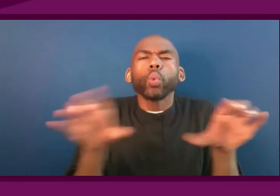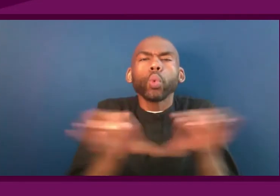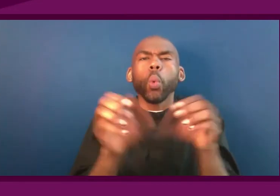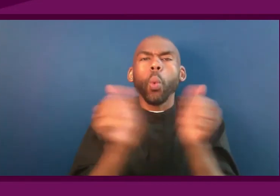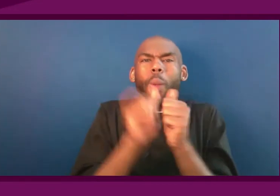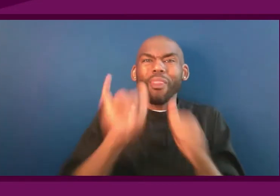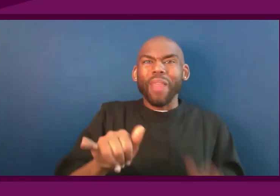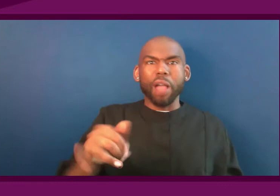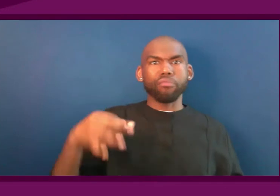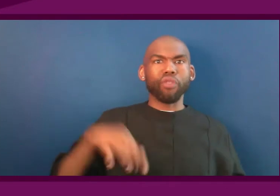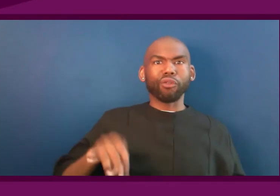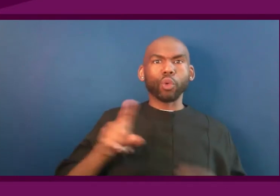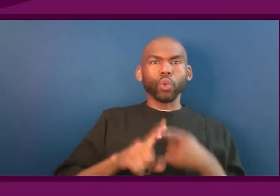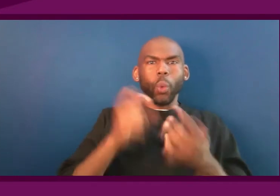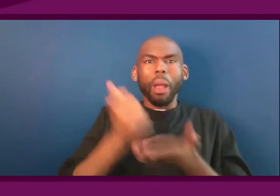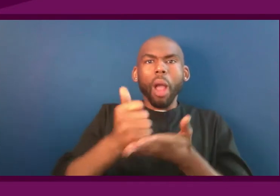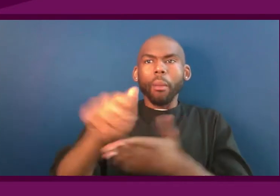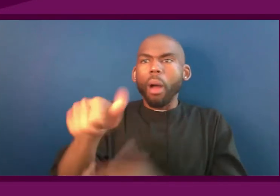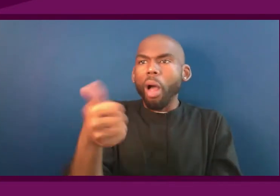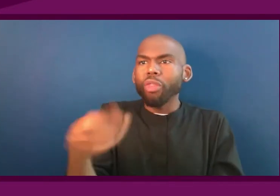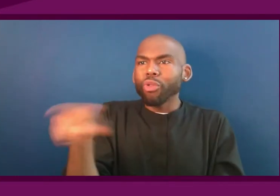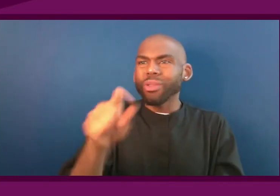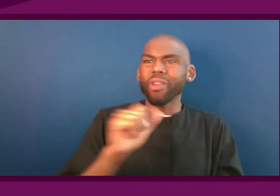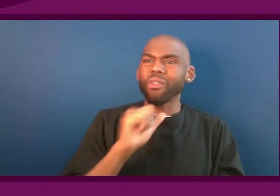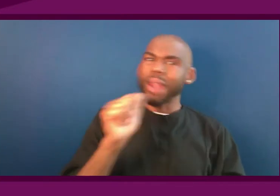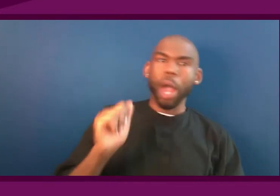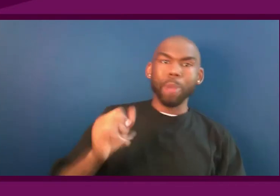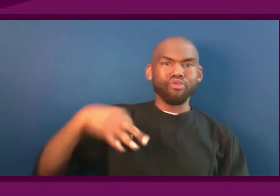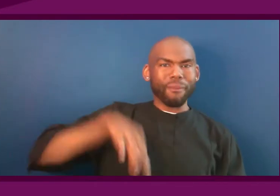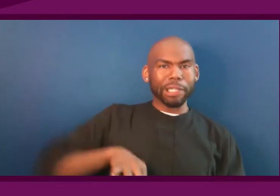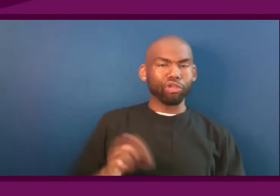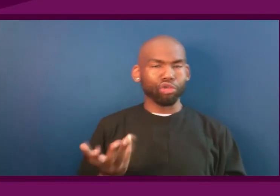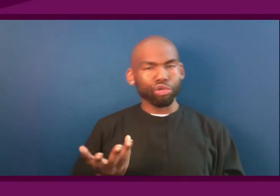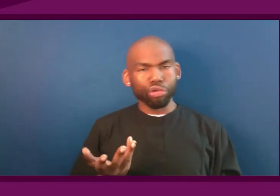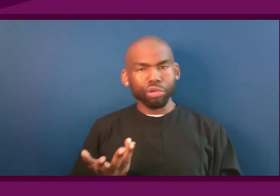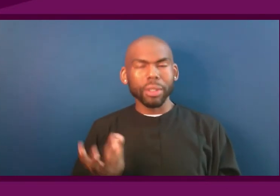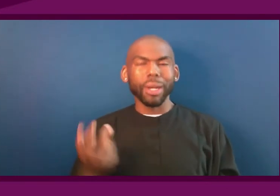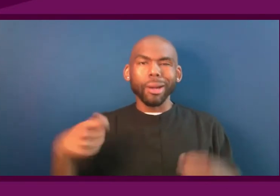really important, especially within the disability community. We need people who are non-disabled,